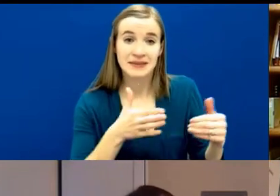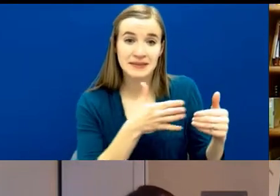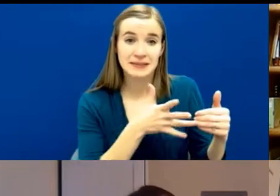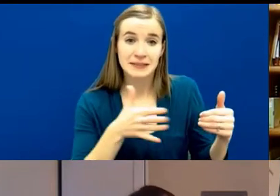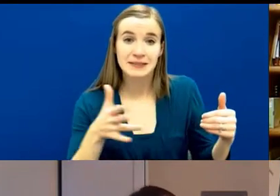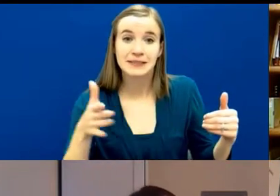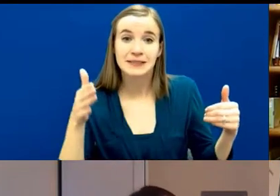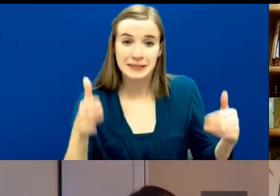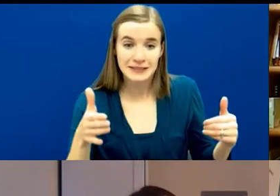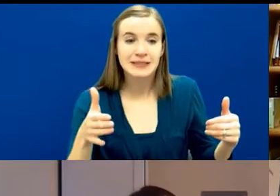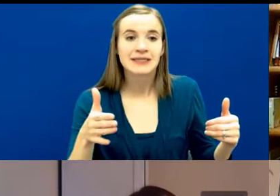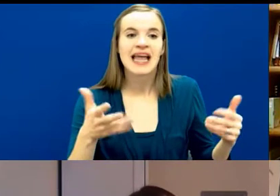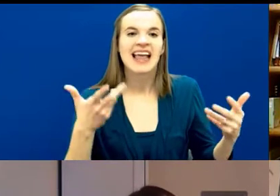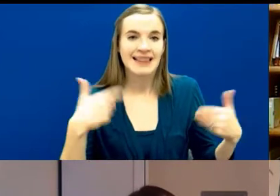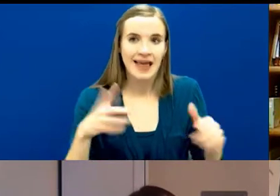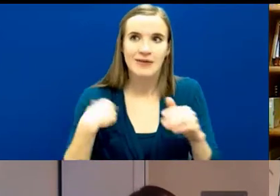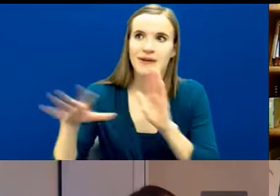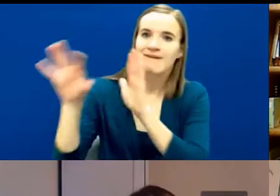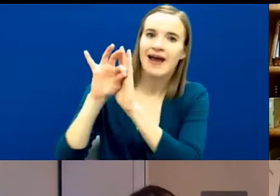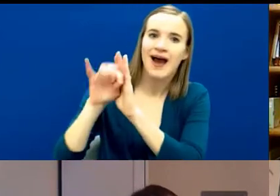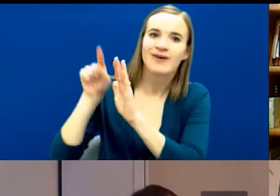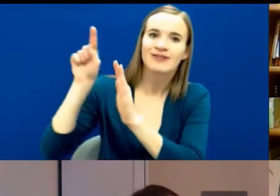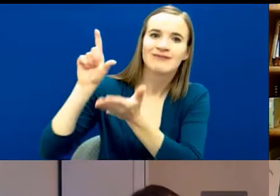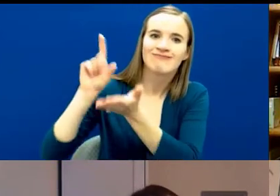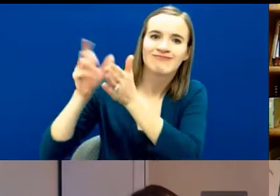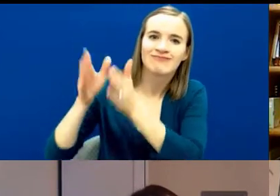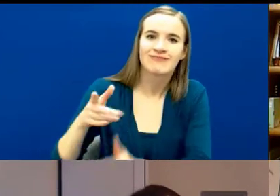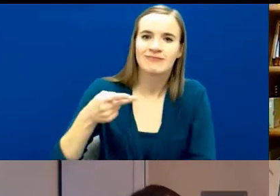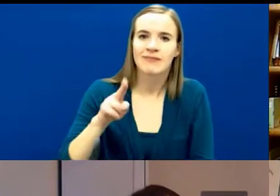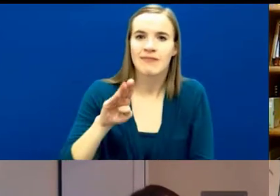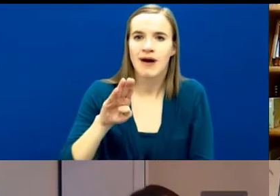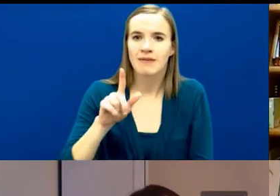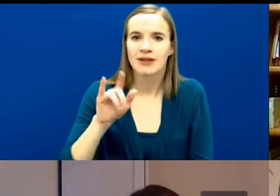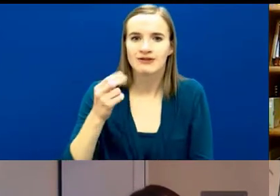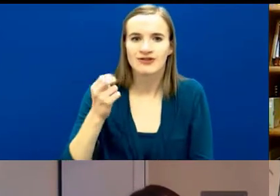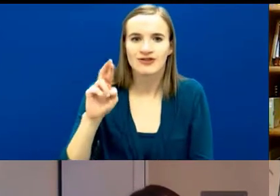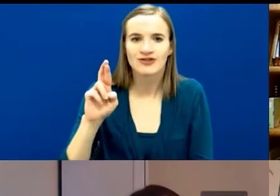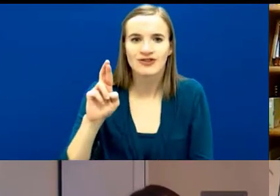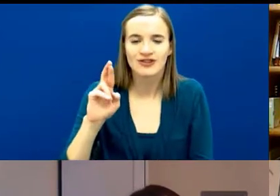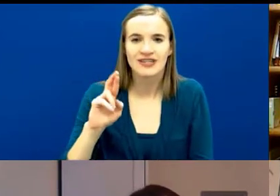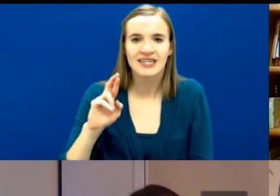had a publisher. So she and I had pretty much done the the text. And Jennifer